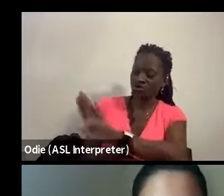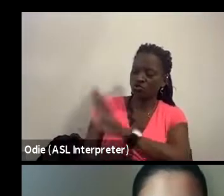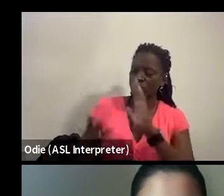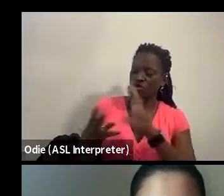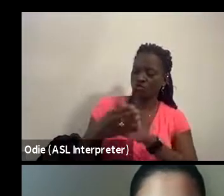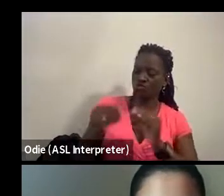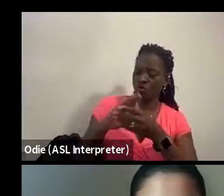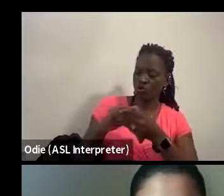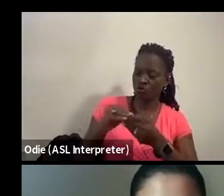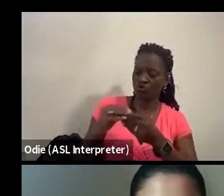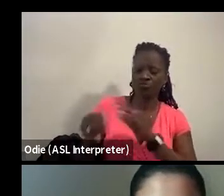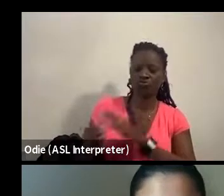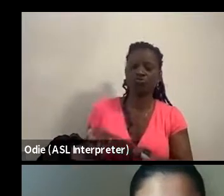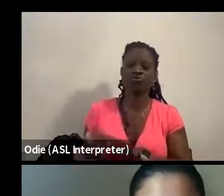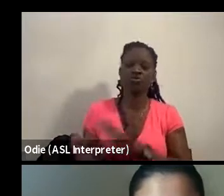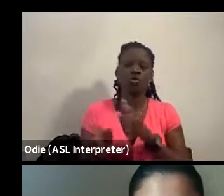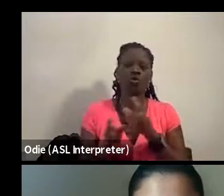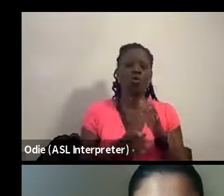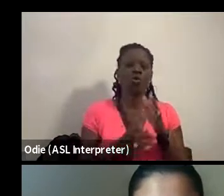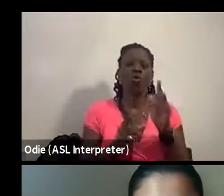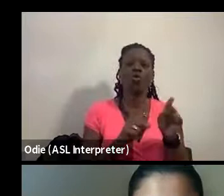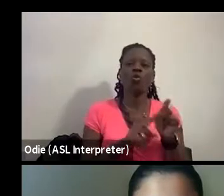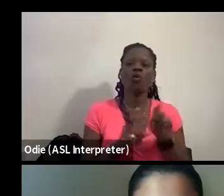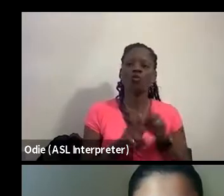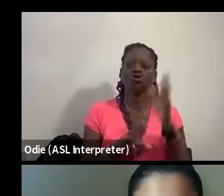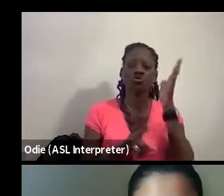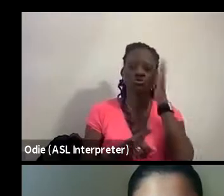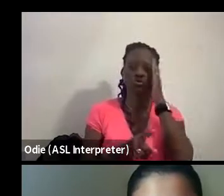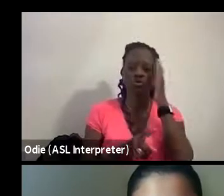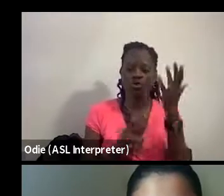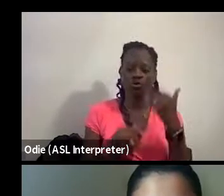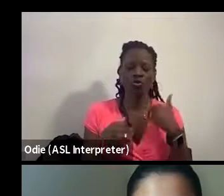We also know that there's cultural sensitivities that many communities